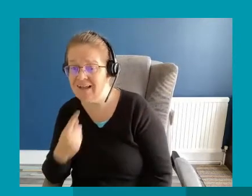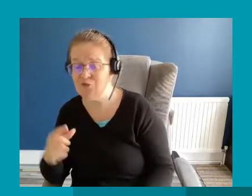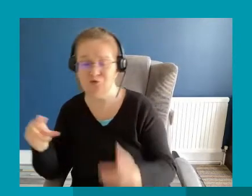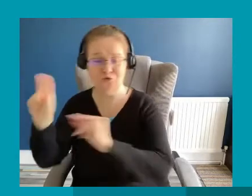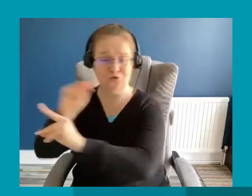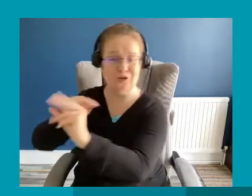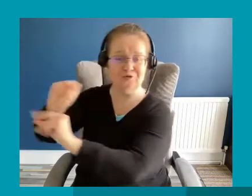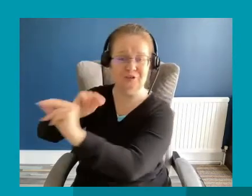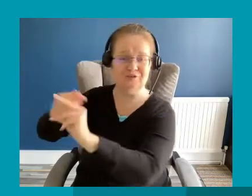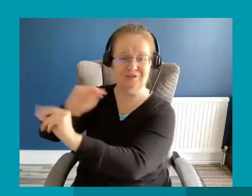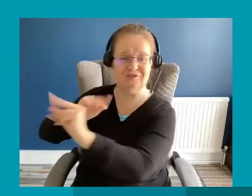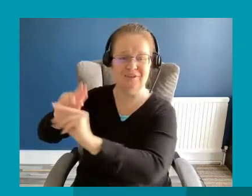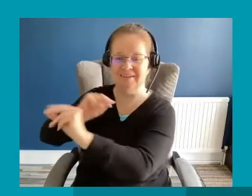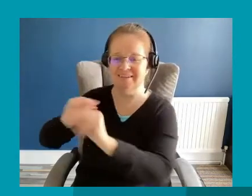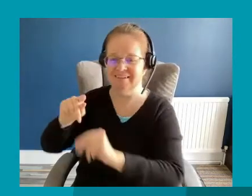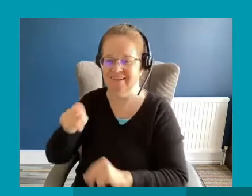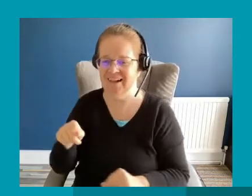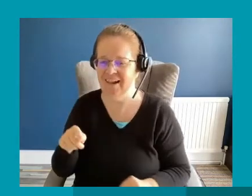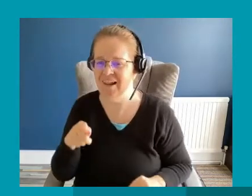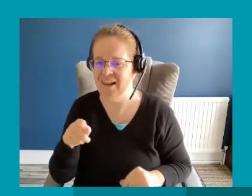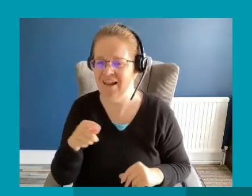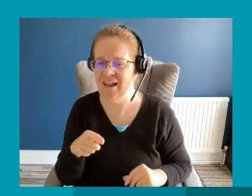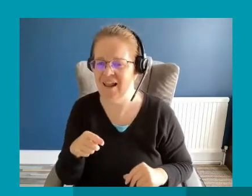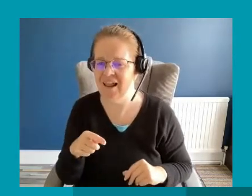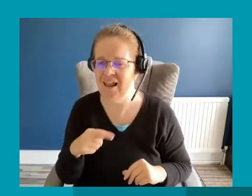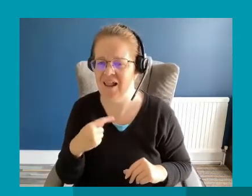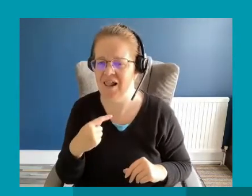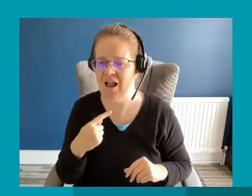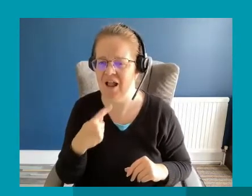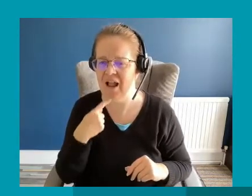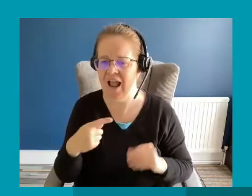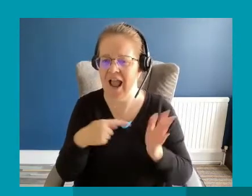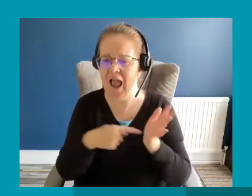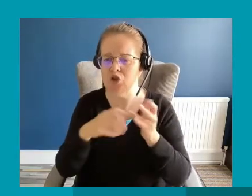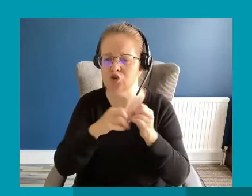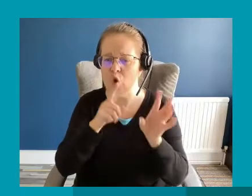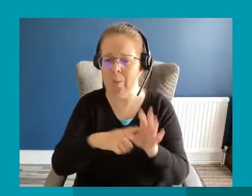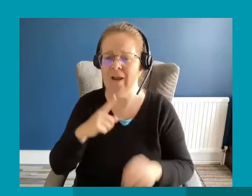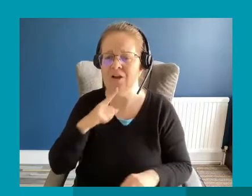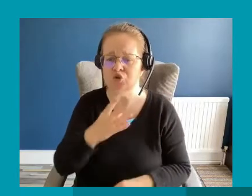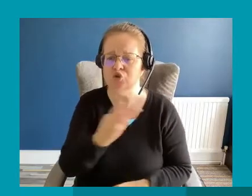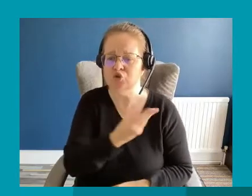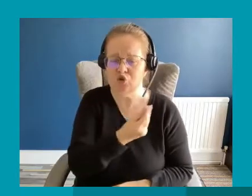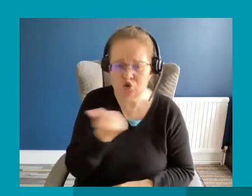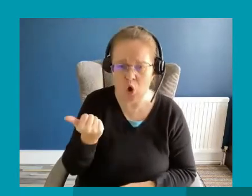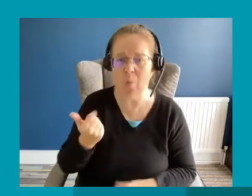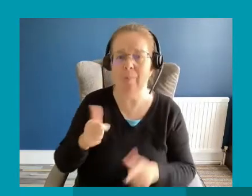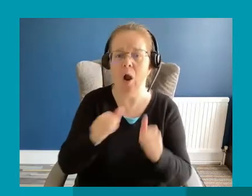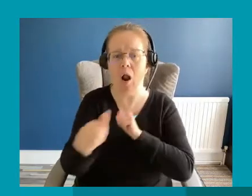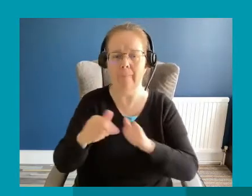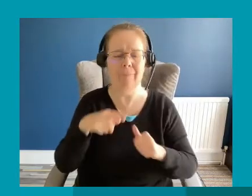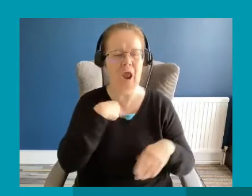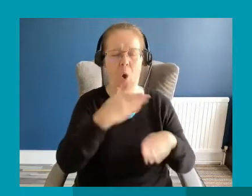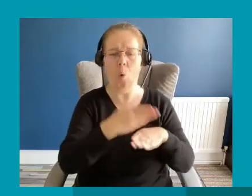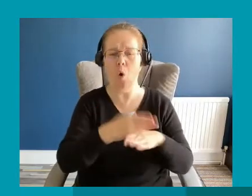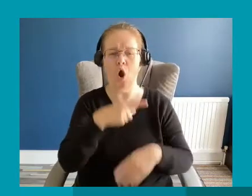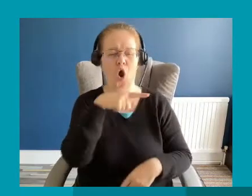think Toby made a good point about not wanting to work for a company that didn't accept him as he is, which is a good argument for